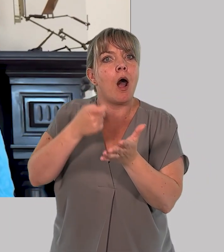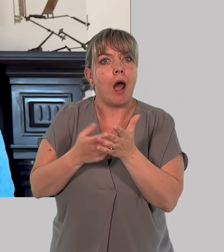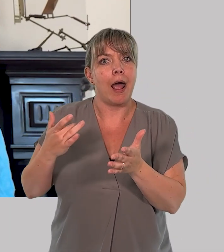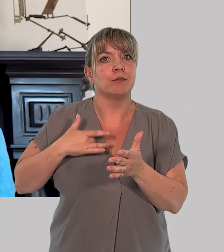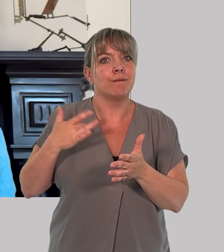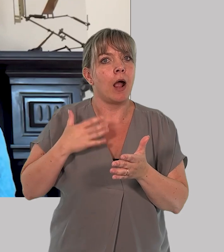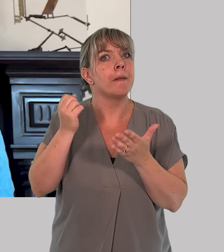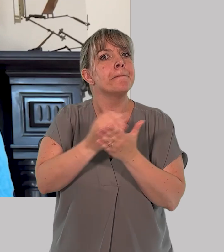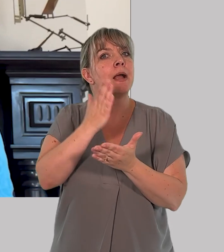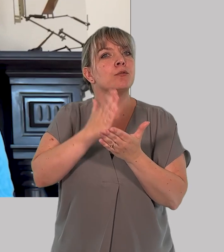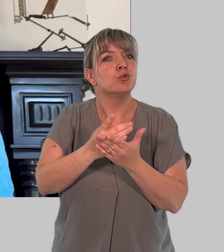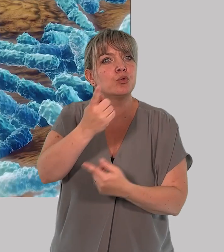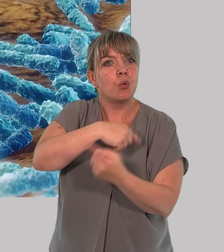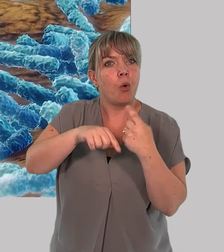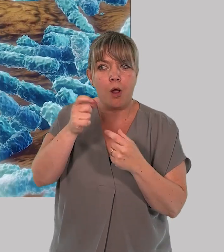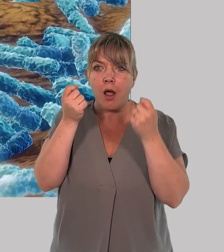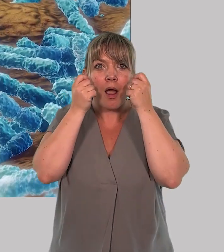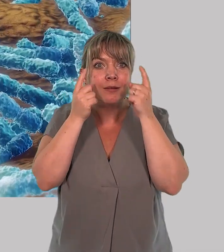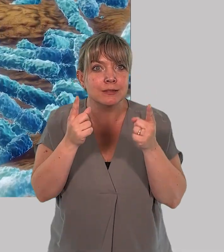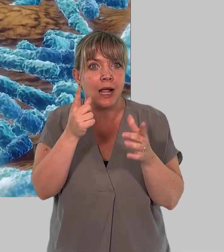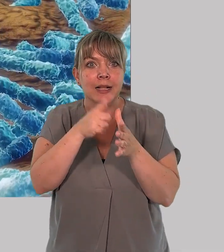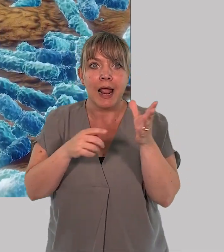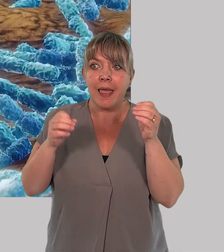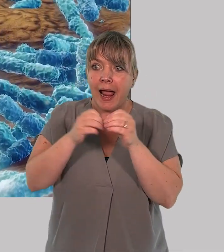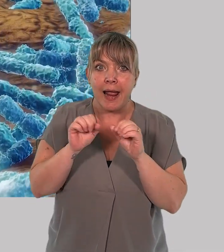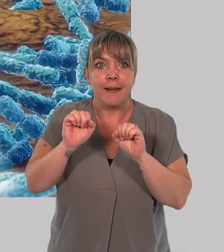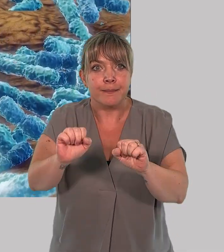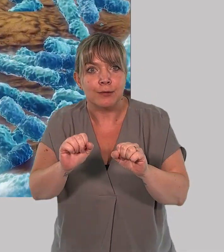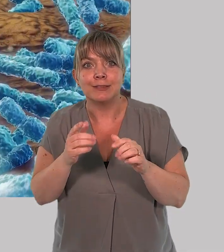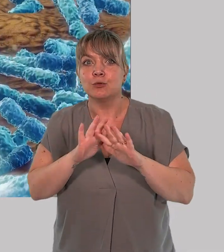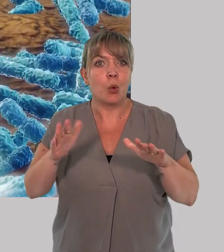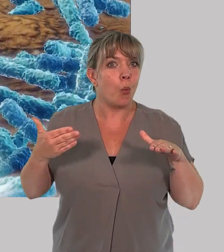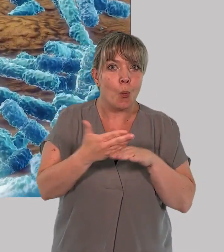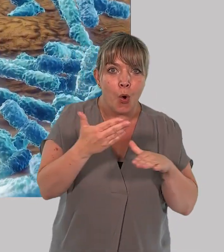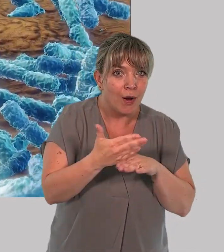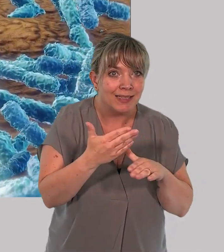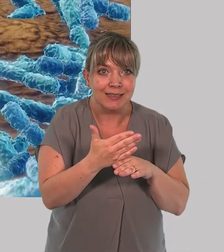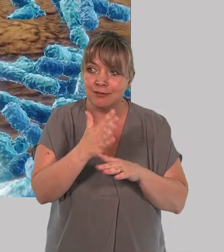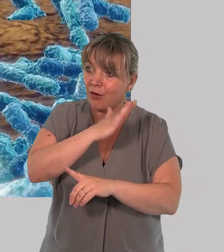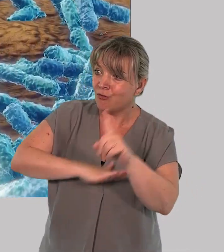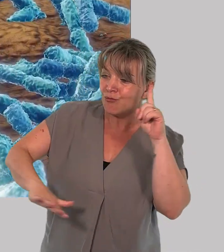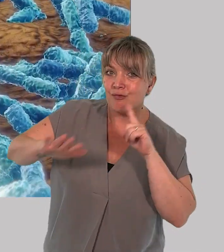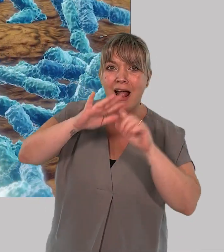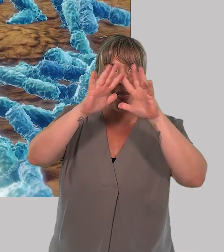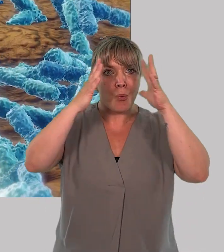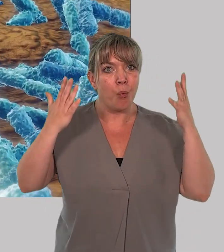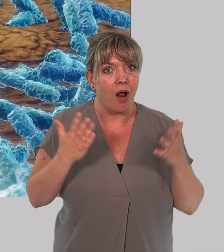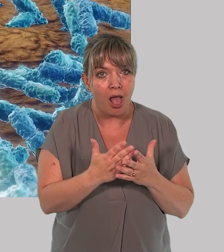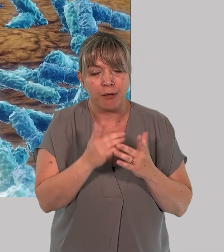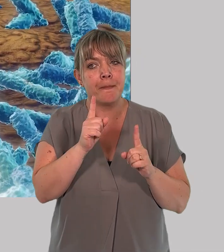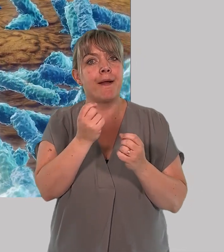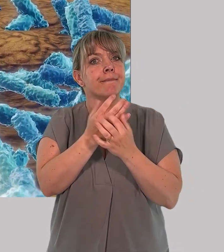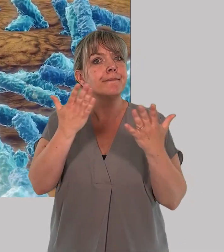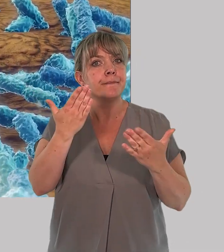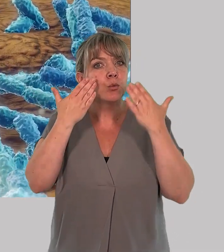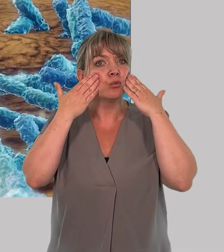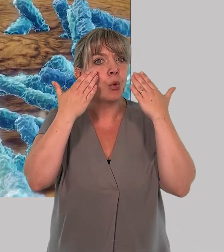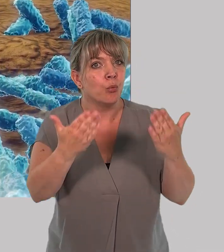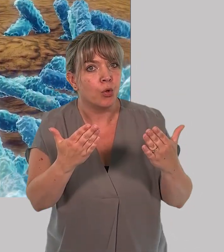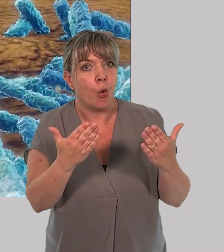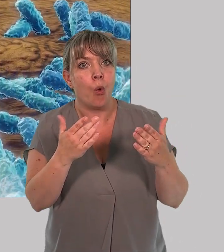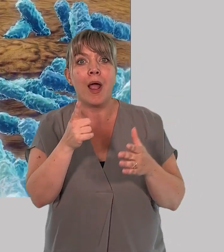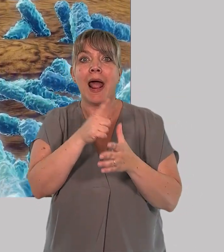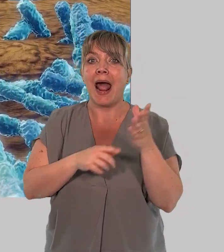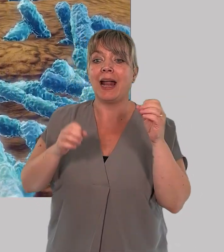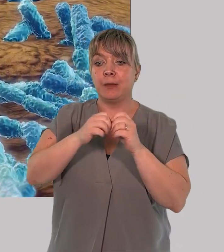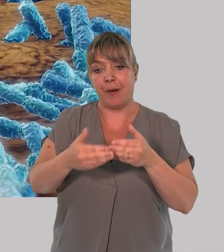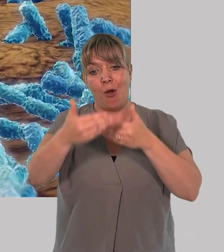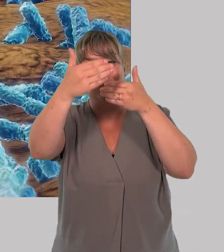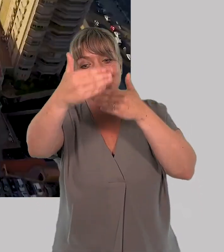pandemic that antimicrobial resistance is, that we're looking at the end of the antibiotic age.